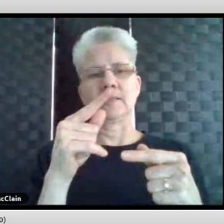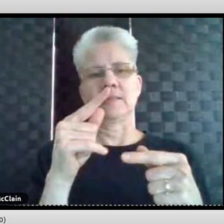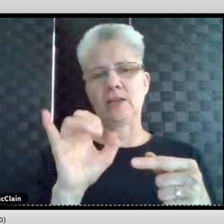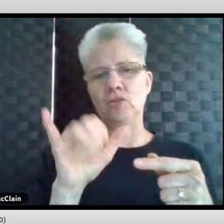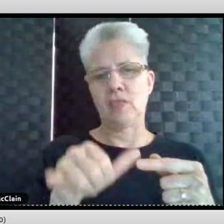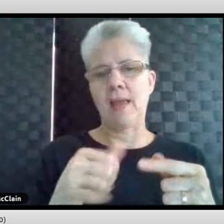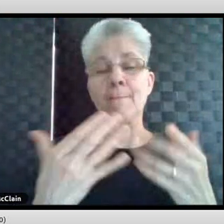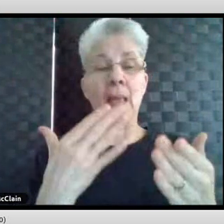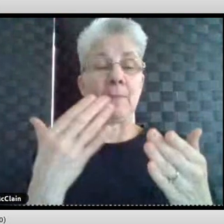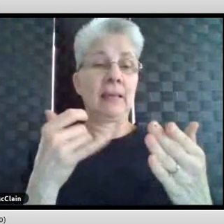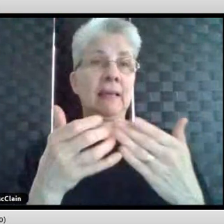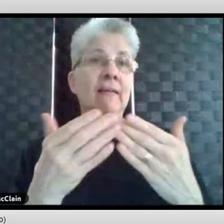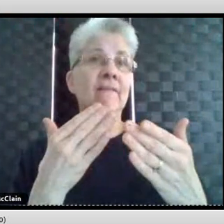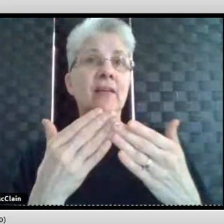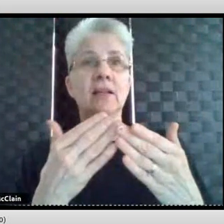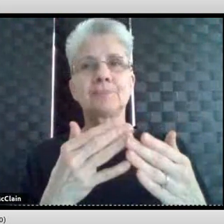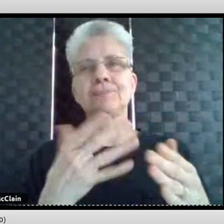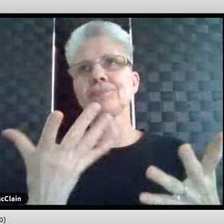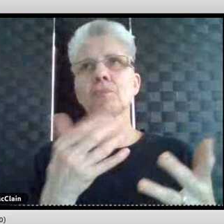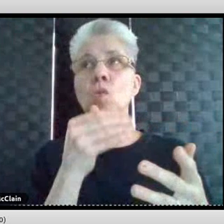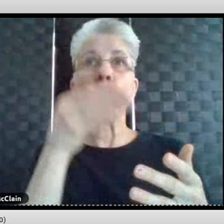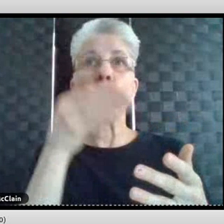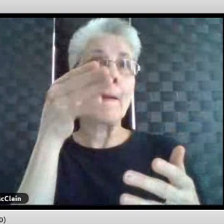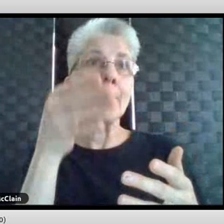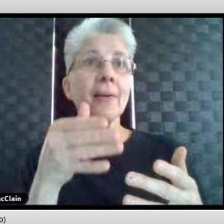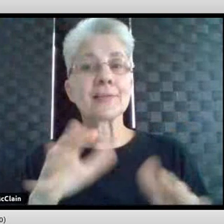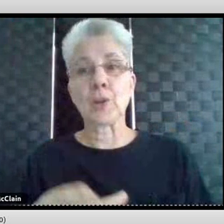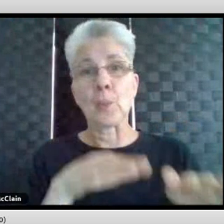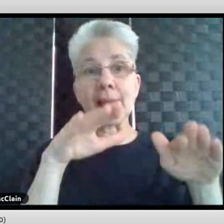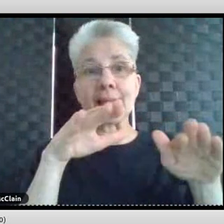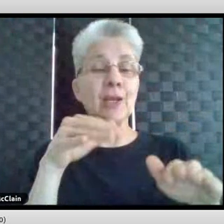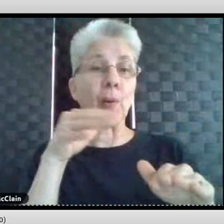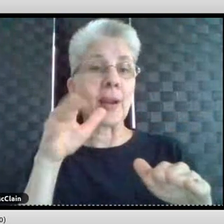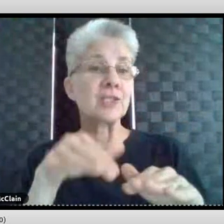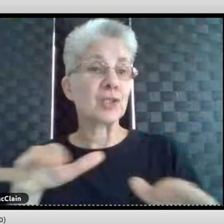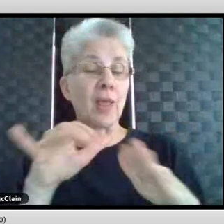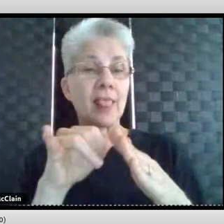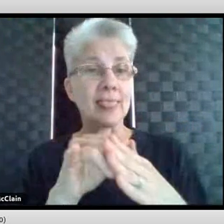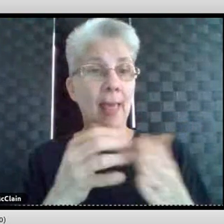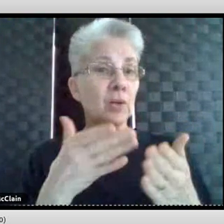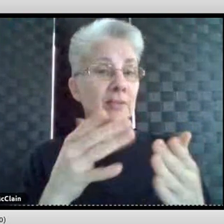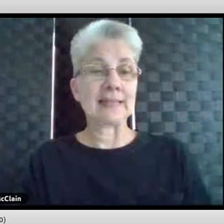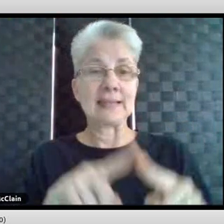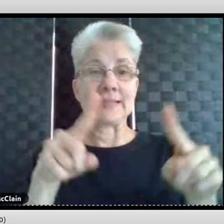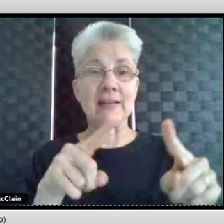Maybe even grandparents raising grandchild. You know, that presents a whole different set of problems,